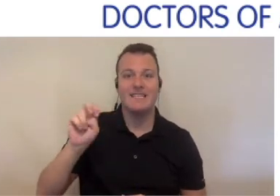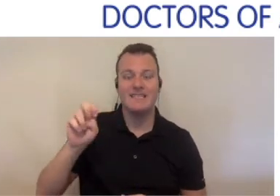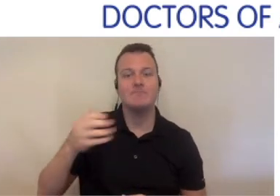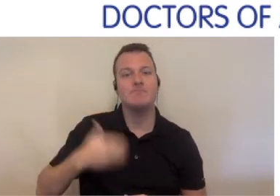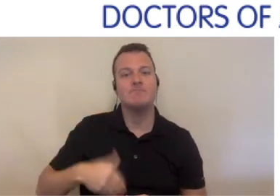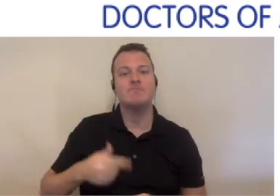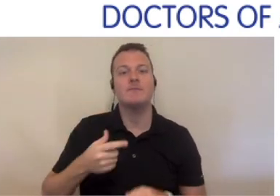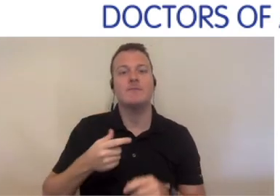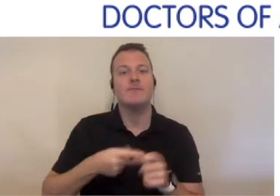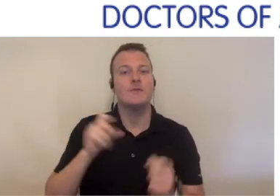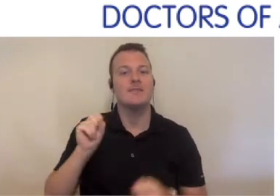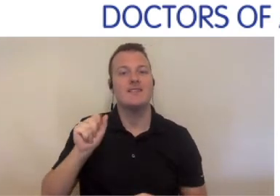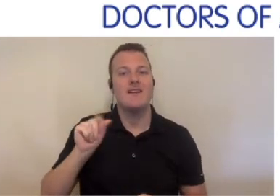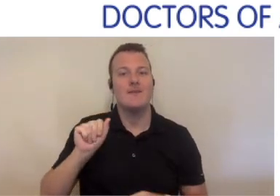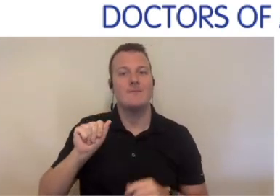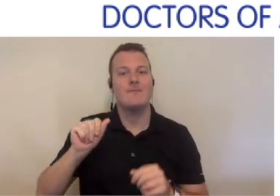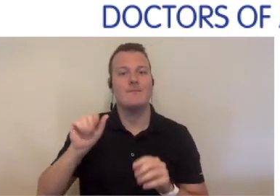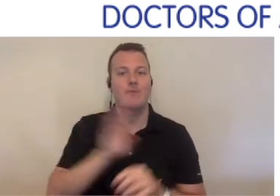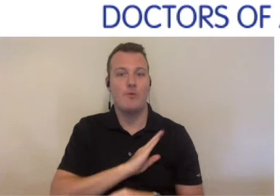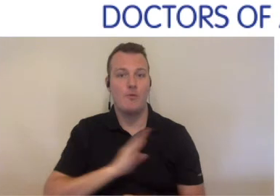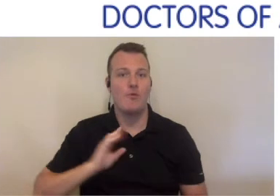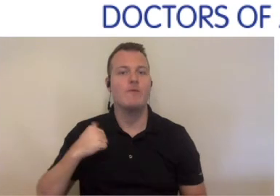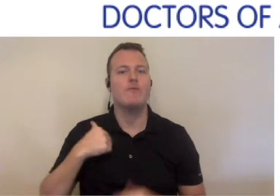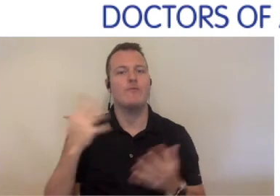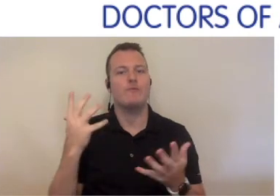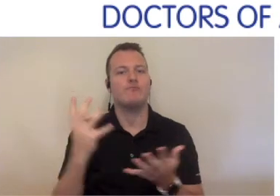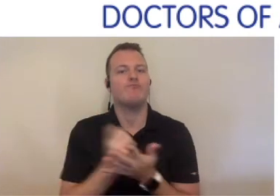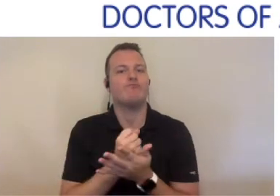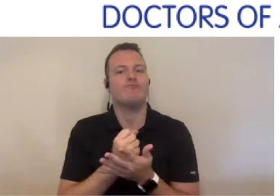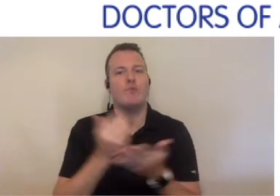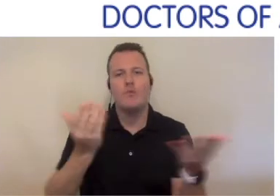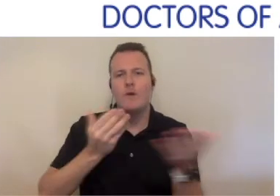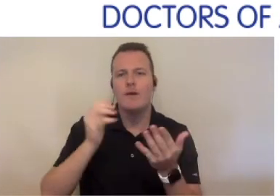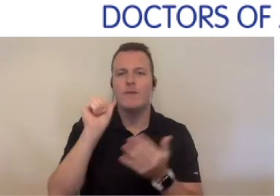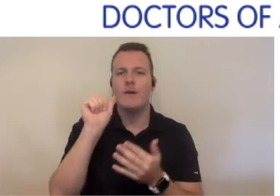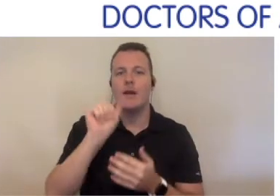SADA board I am excited for the opportunity to welcome AUD students from